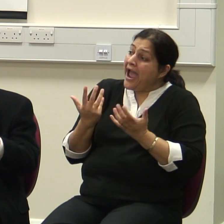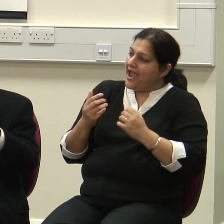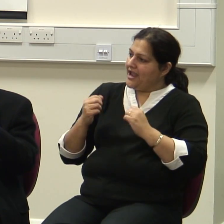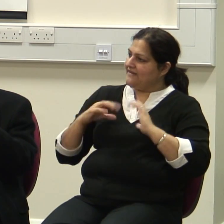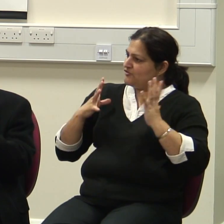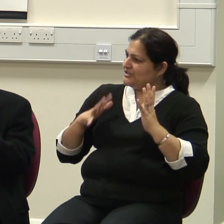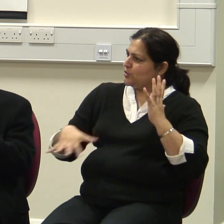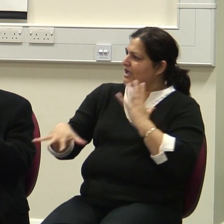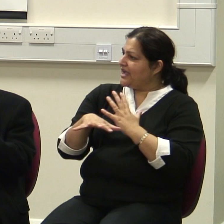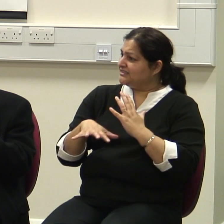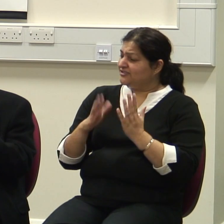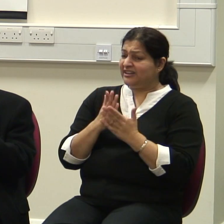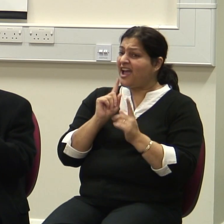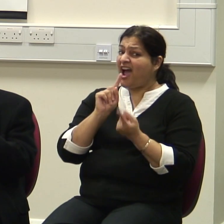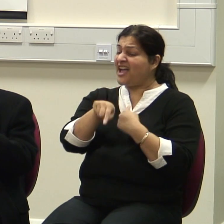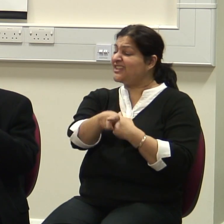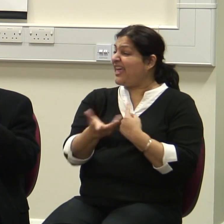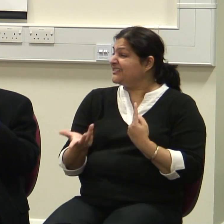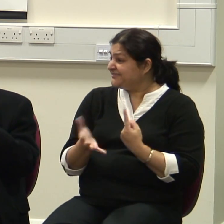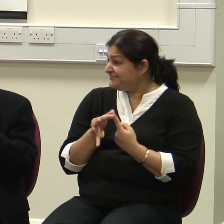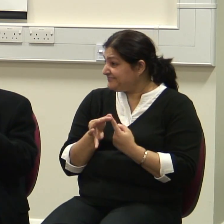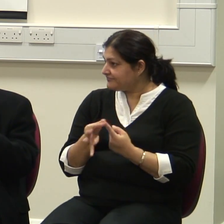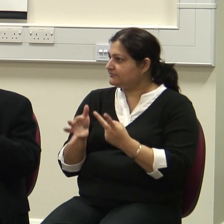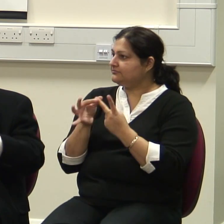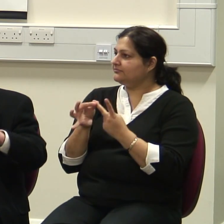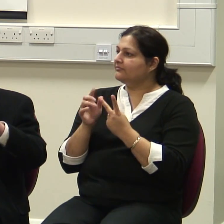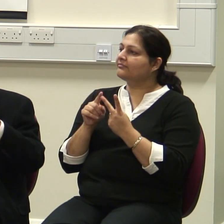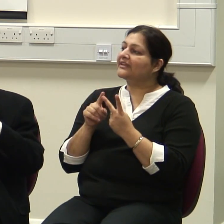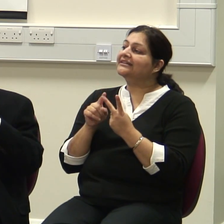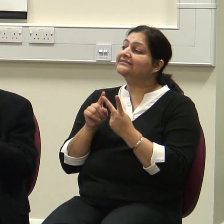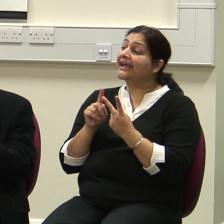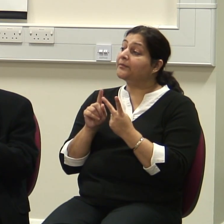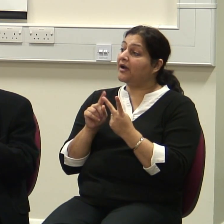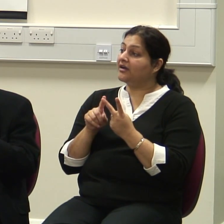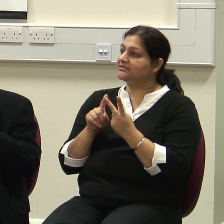But it connects to the second part of the question. The answer to that dovetails with